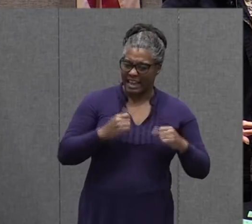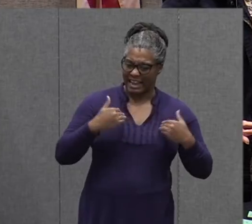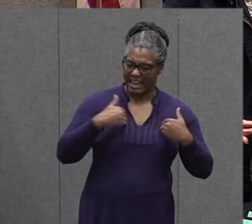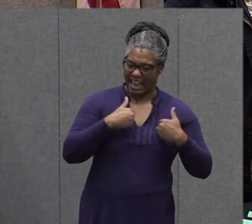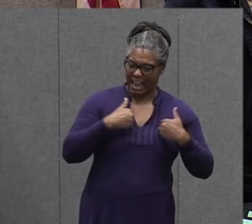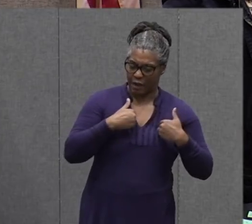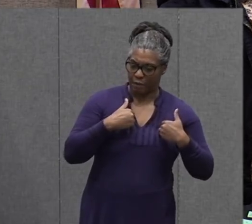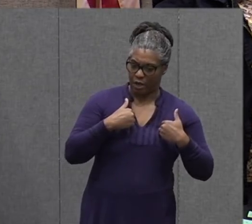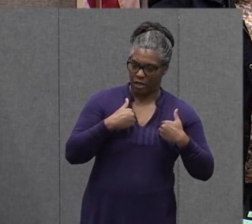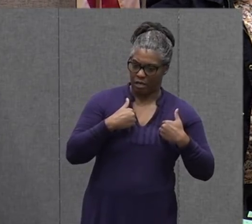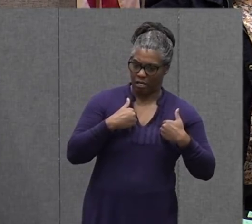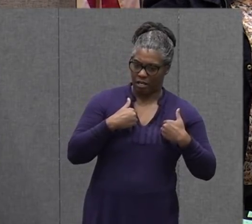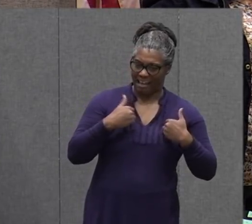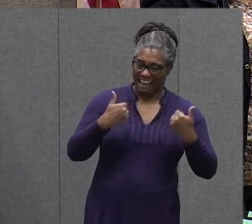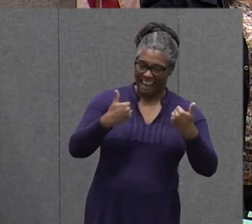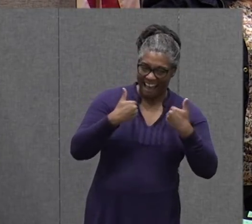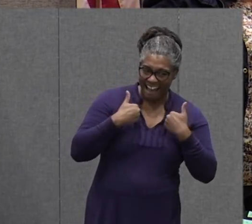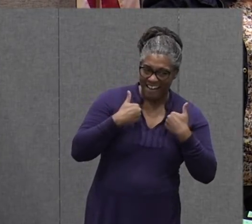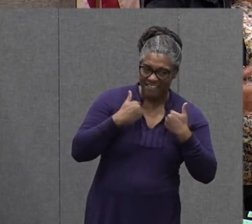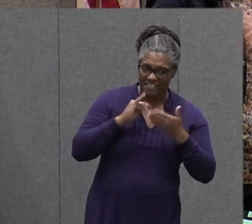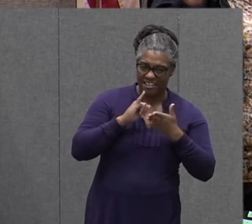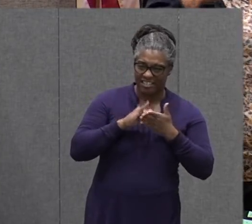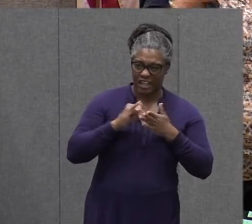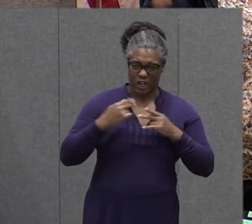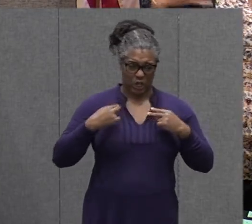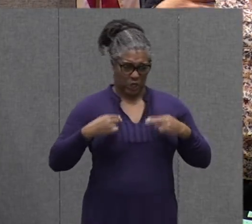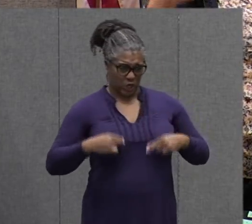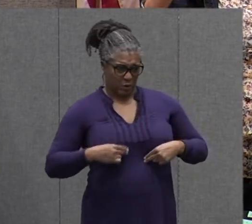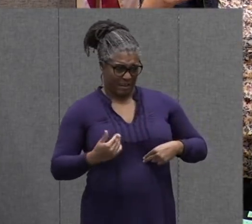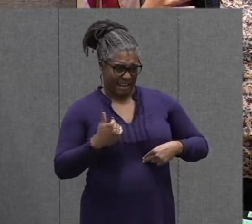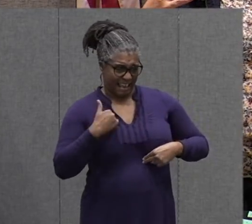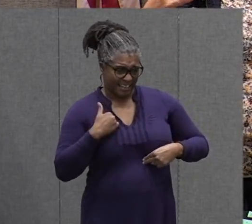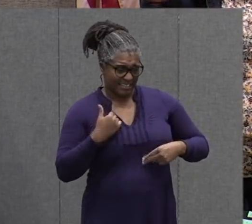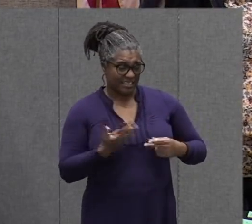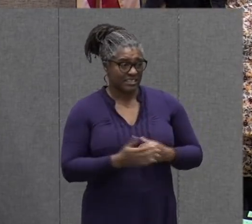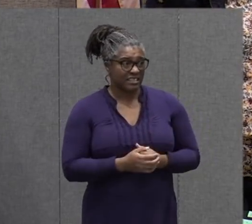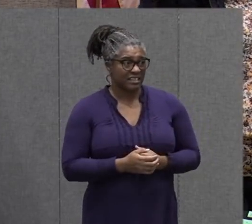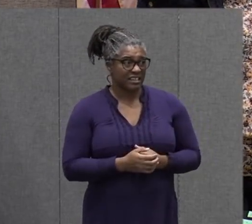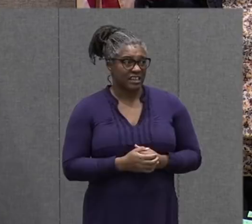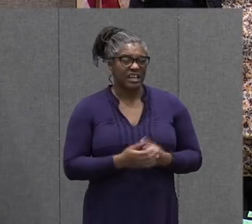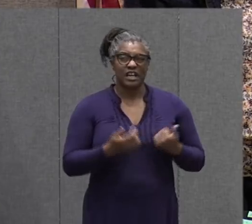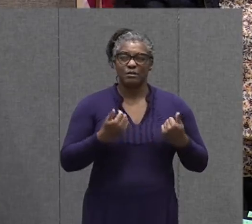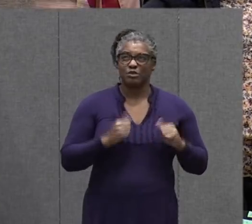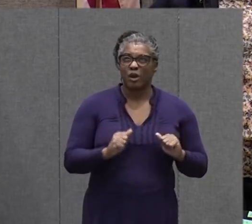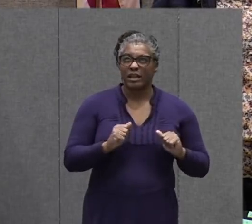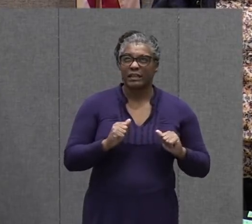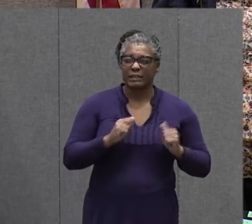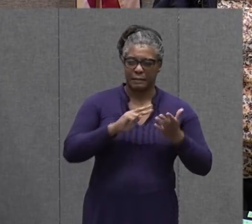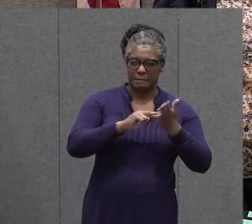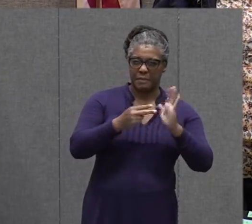[Miss Garcia] I don't know, I'm trying to put, the meaning and my visual thinking together and I can't visualize,